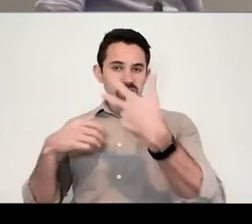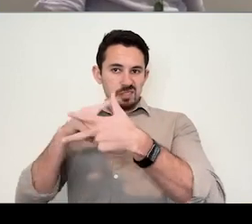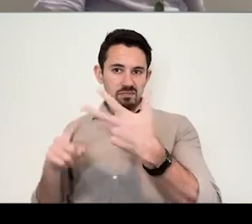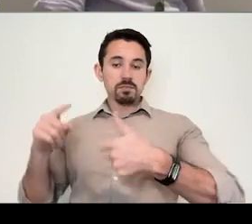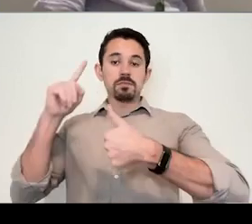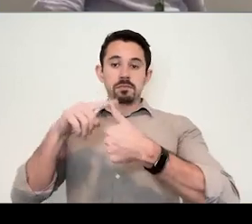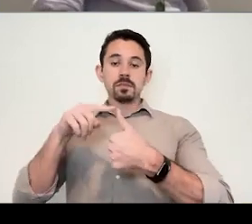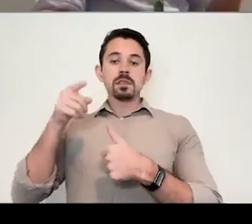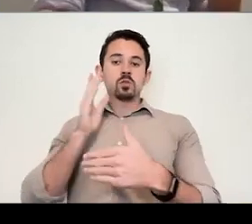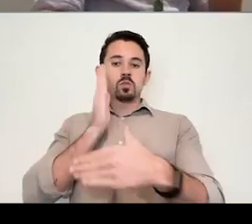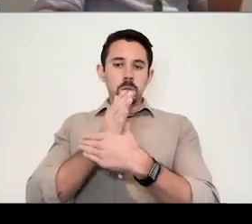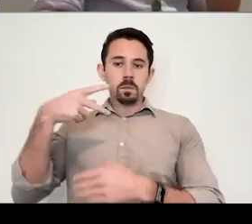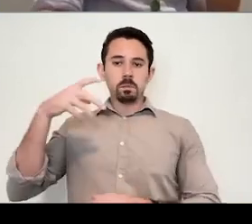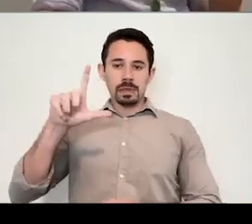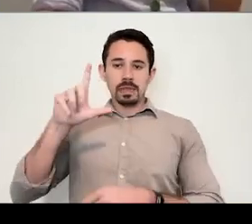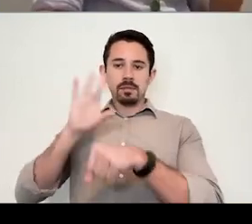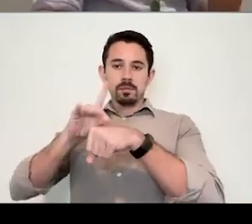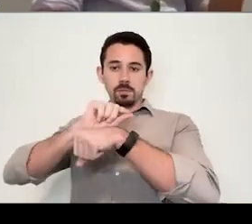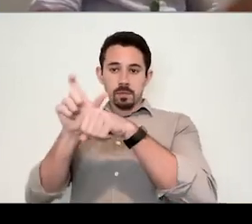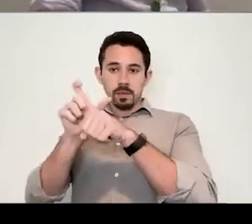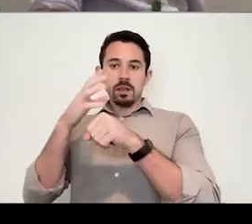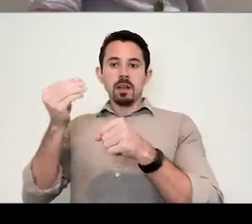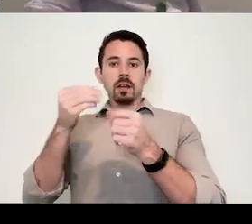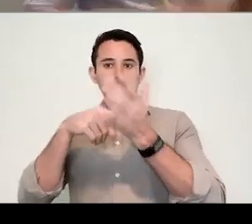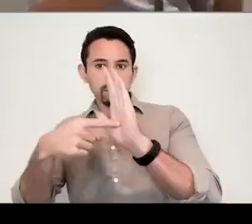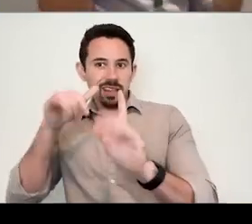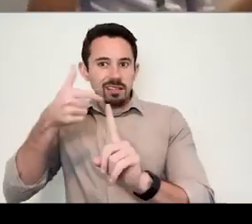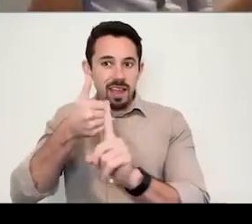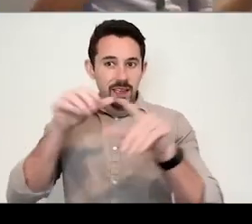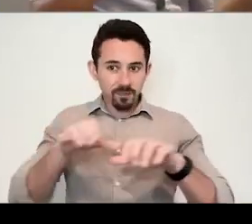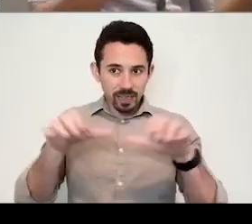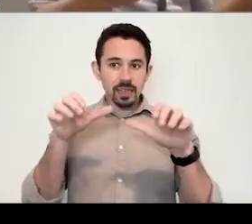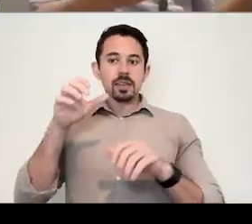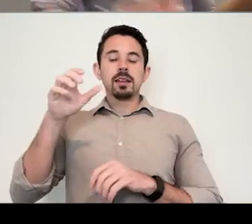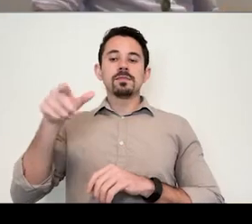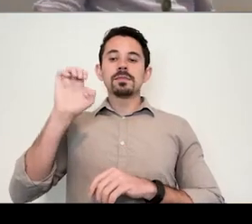hydrolase - the recombinantly expressed domain rather, is able to disrupt Pel biofilms,